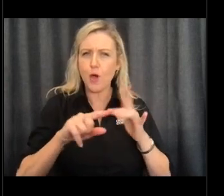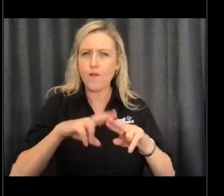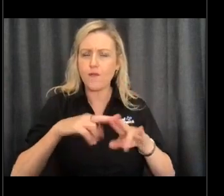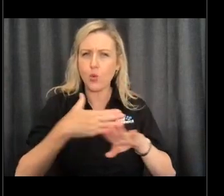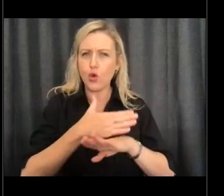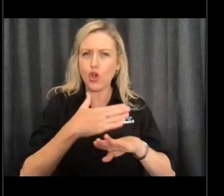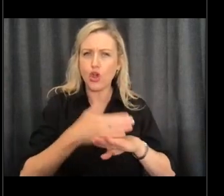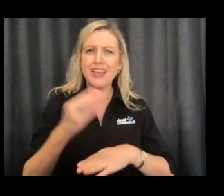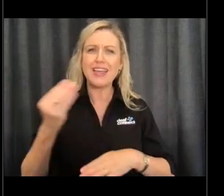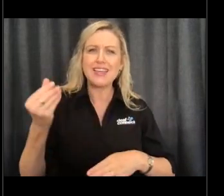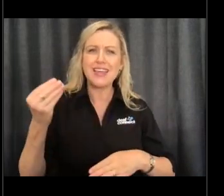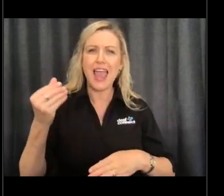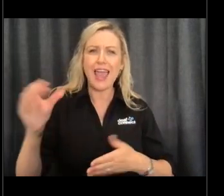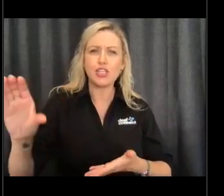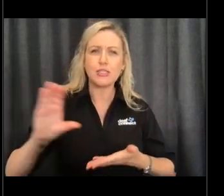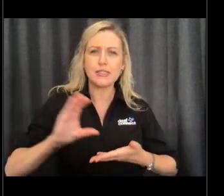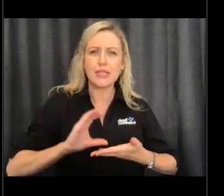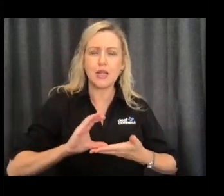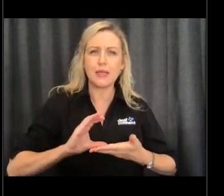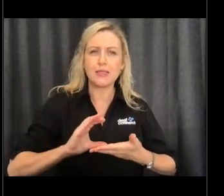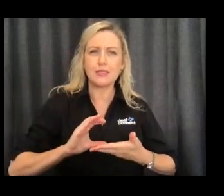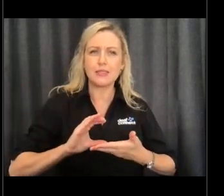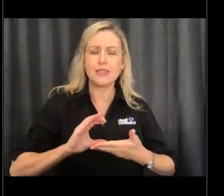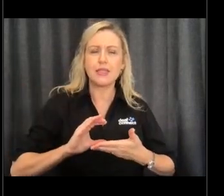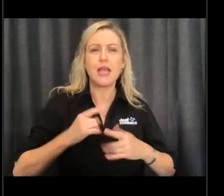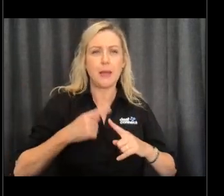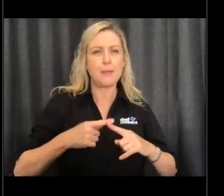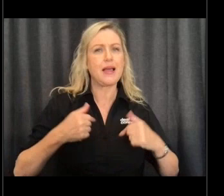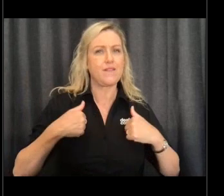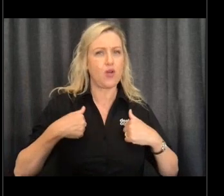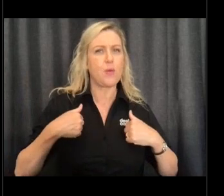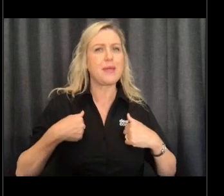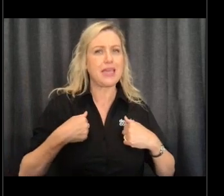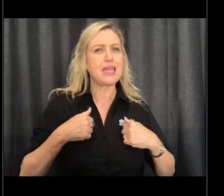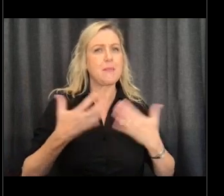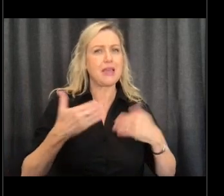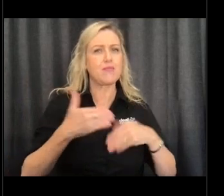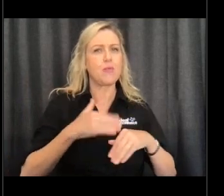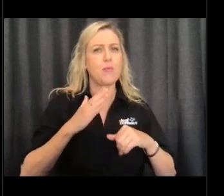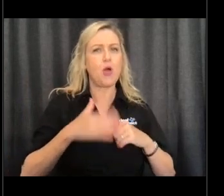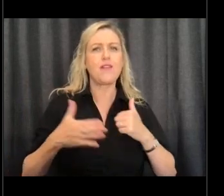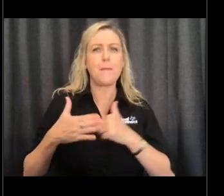who know me this is personal, maintenance around...clauses. They're the three we'll focus on today.